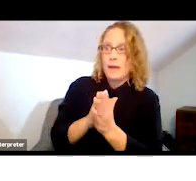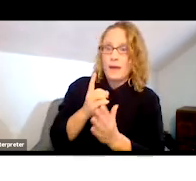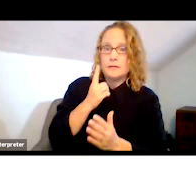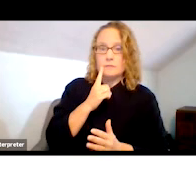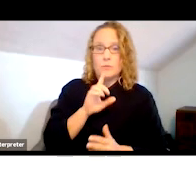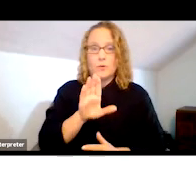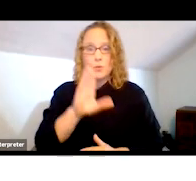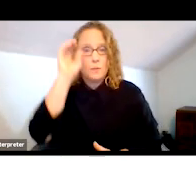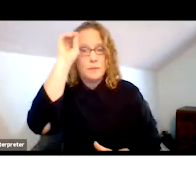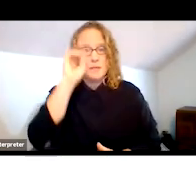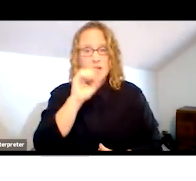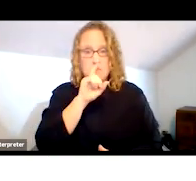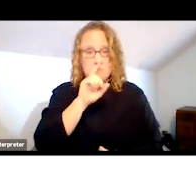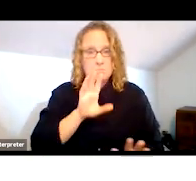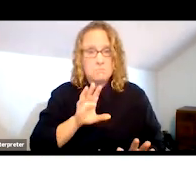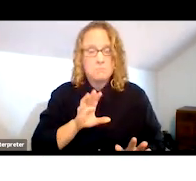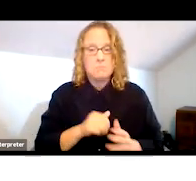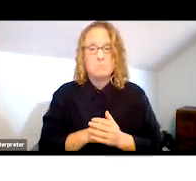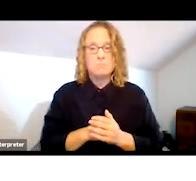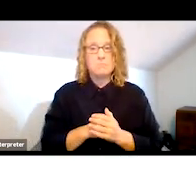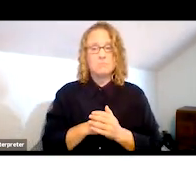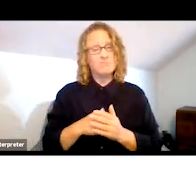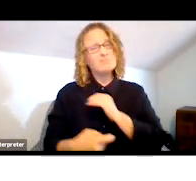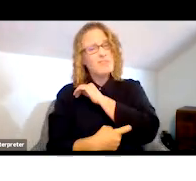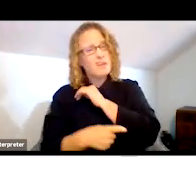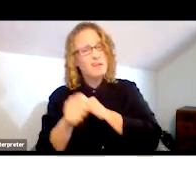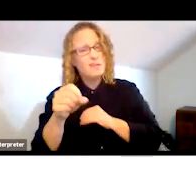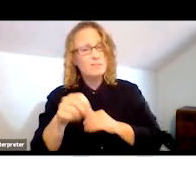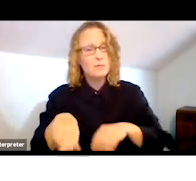Step two is now responding to what we heard.